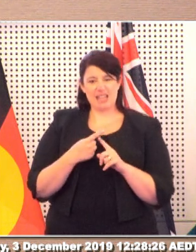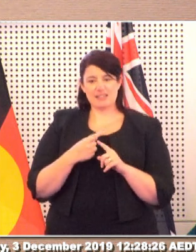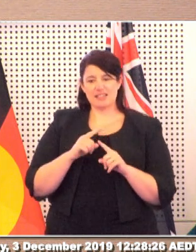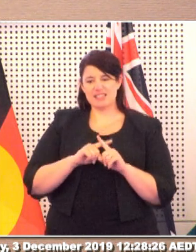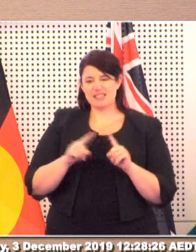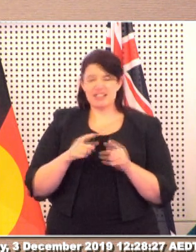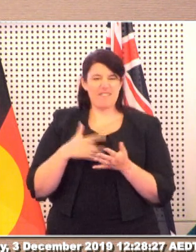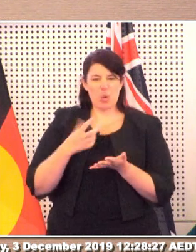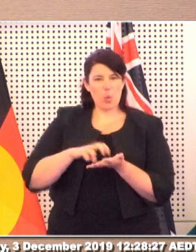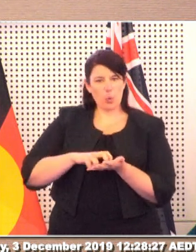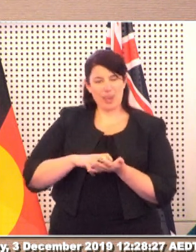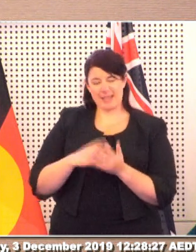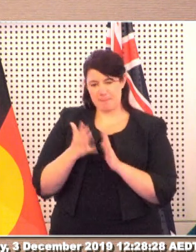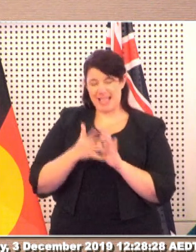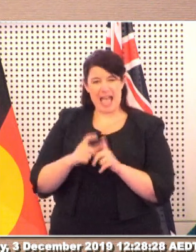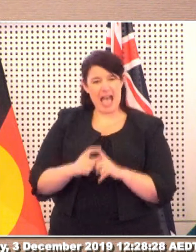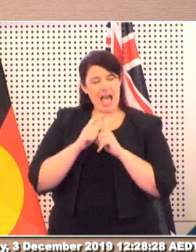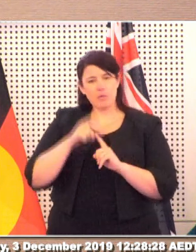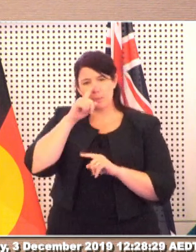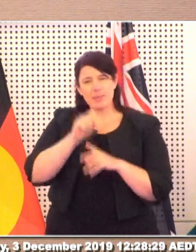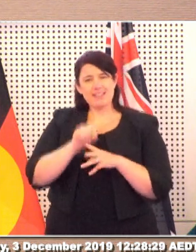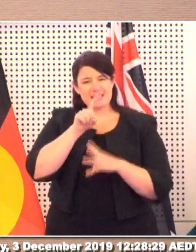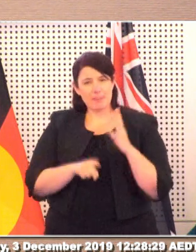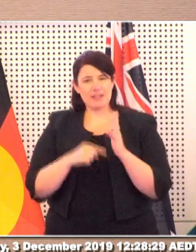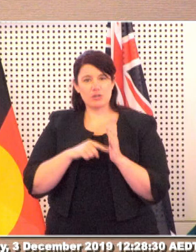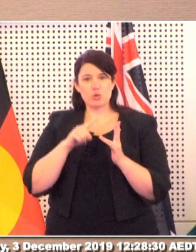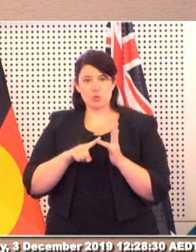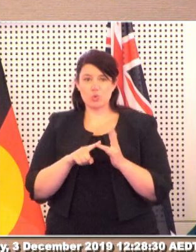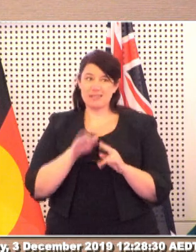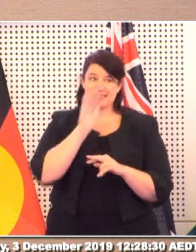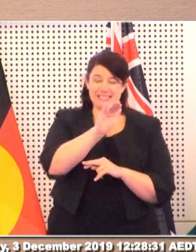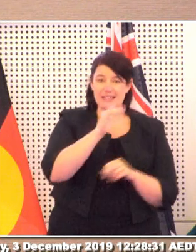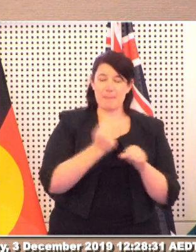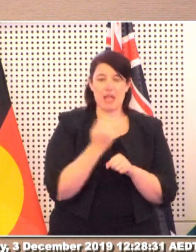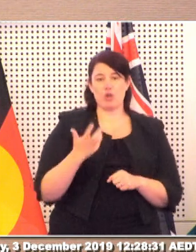for people with disability to instigate complaints because of the way that power